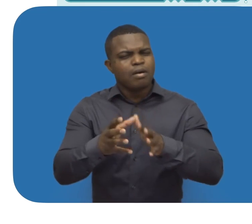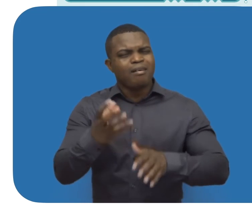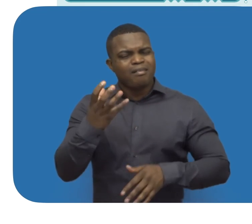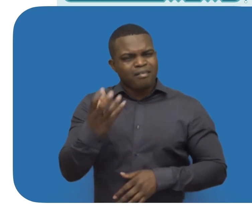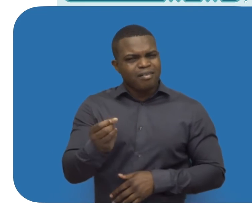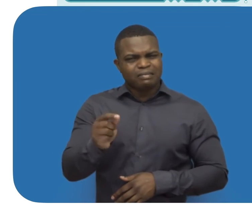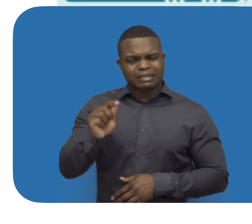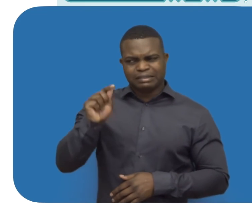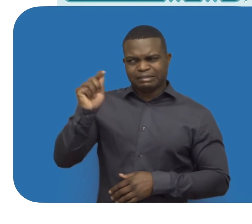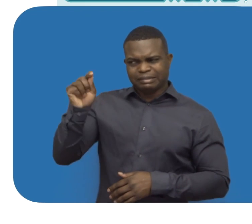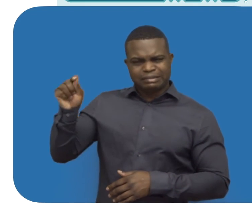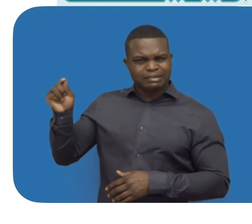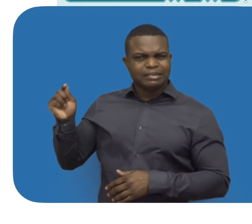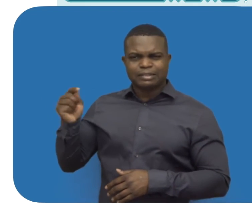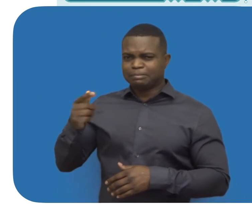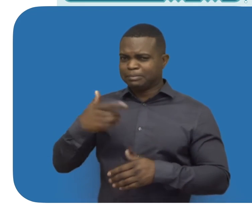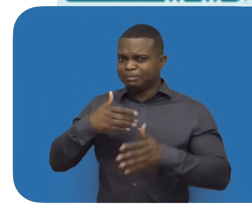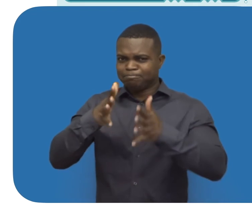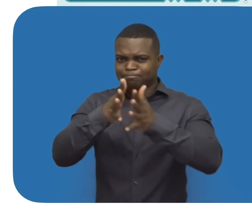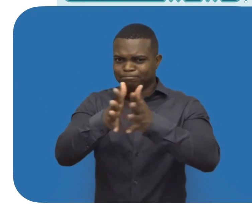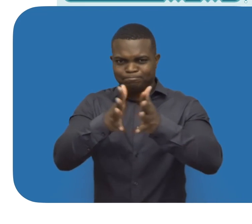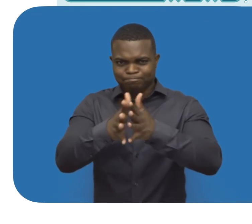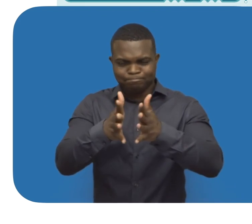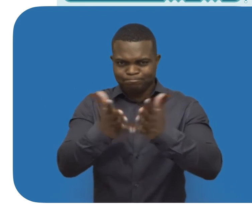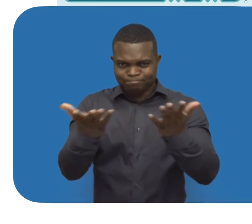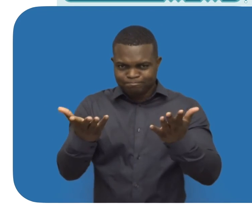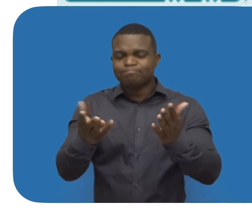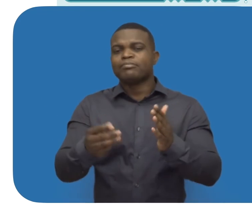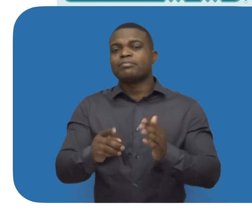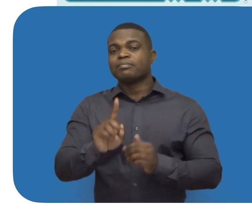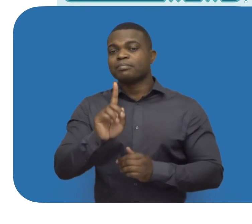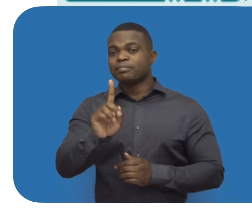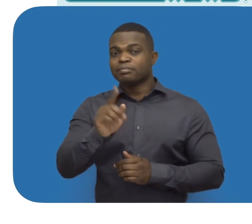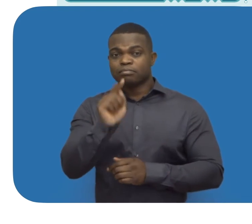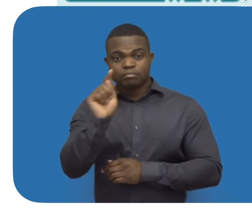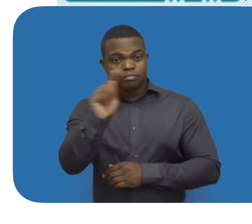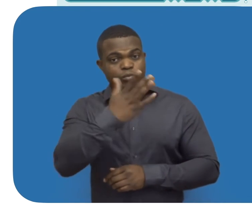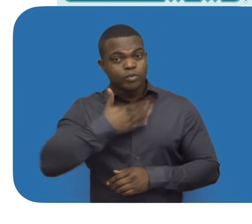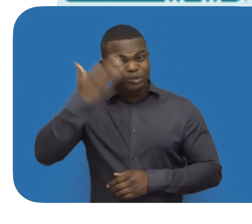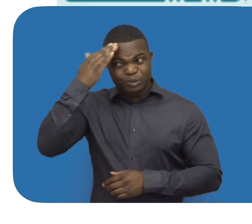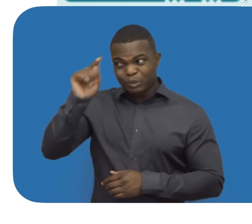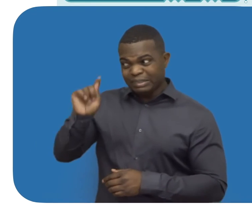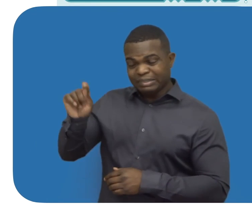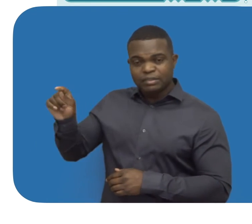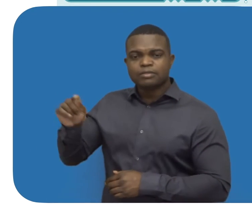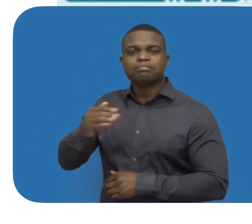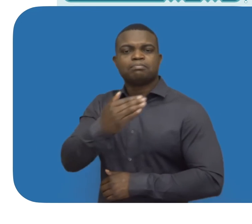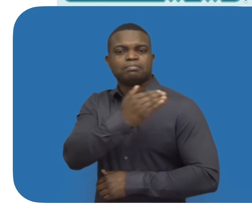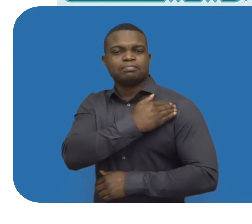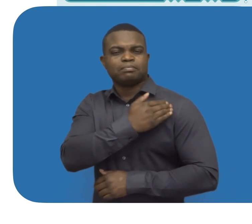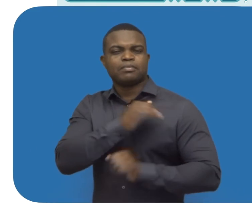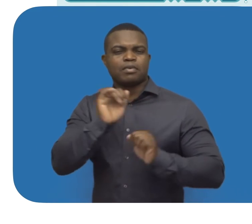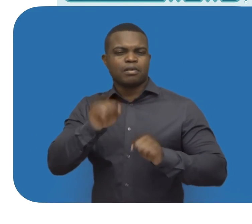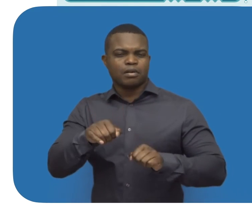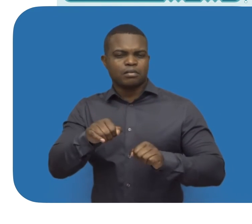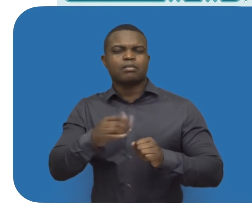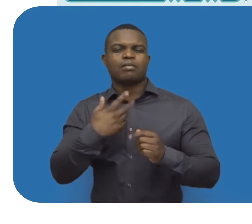such as usage licences and anonymisation, so if you have any questions now or later, I’d be happy to answer them.